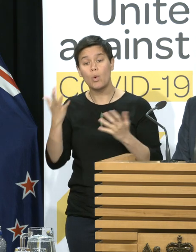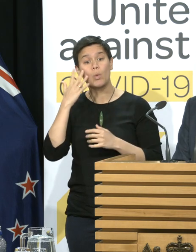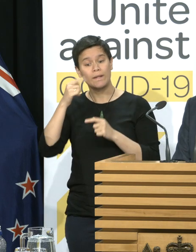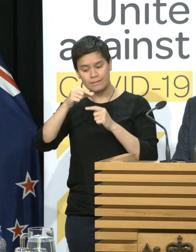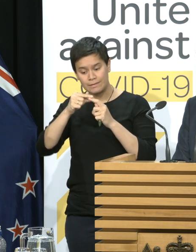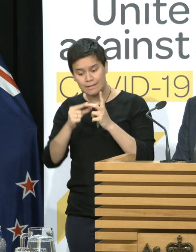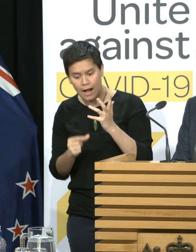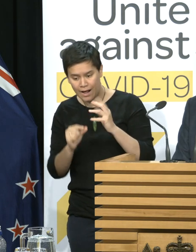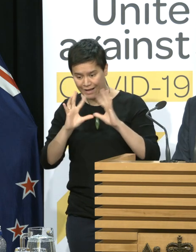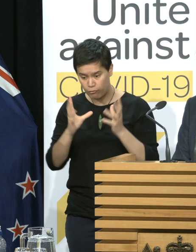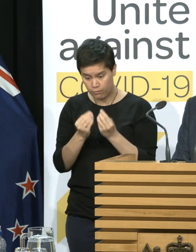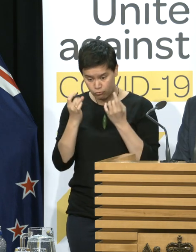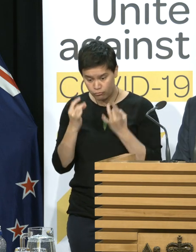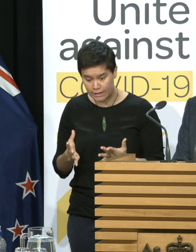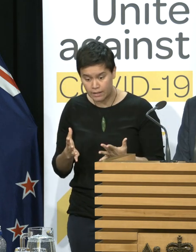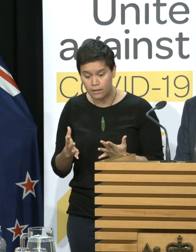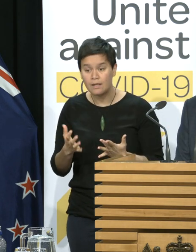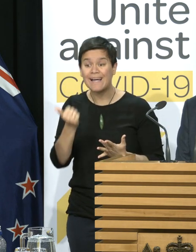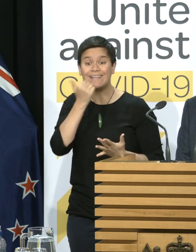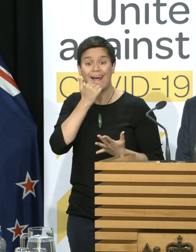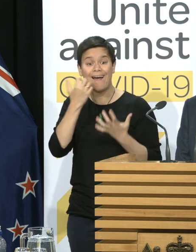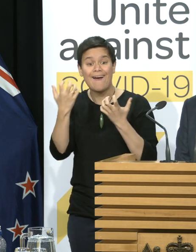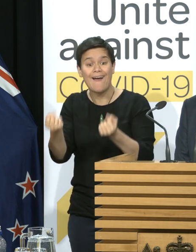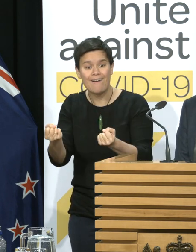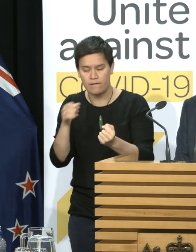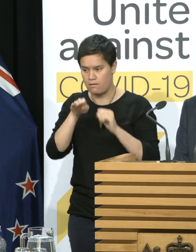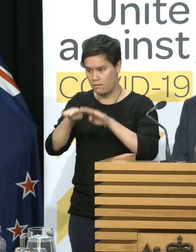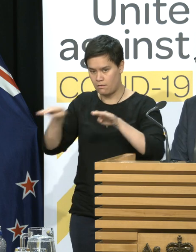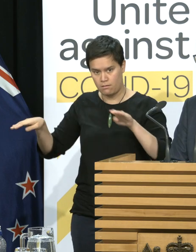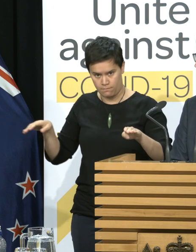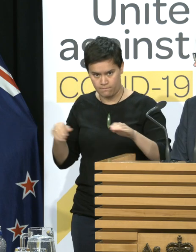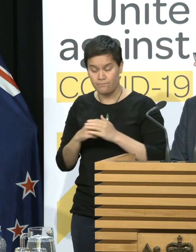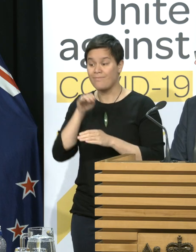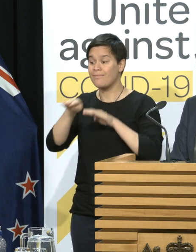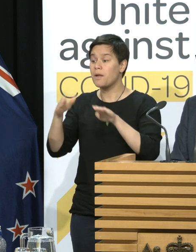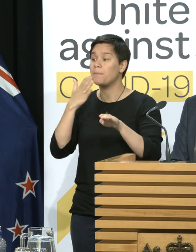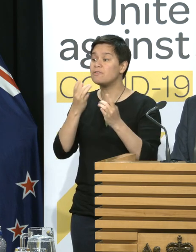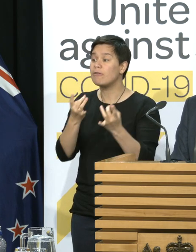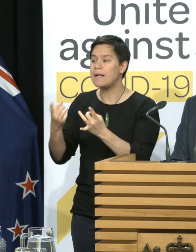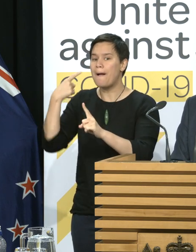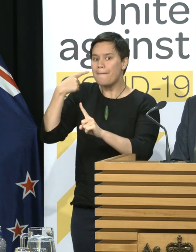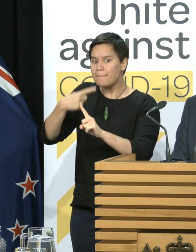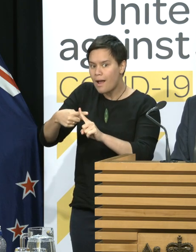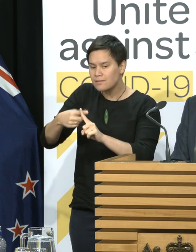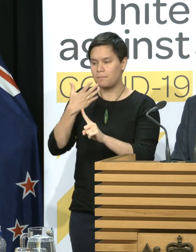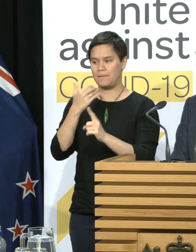tell people what would happen in the event of an outbreak, whether it was in New Zealand or in Australia. We have to be able to answer that